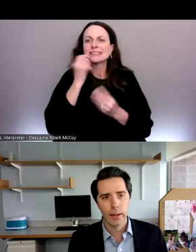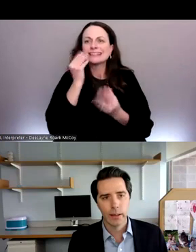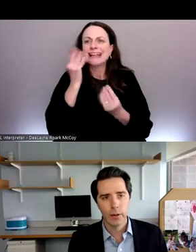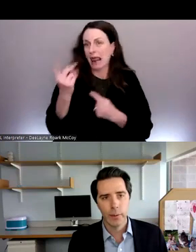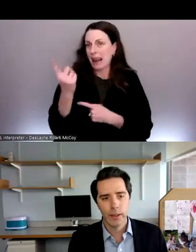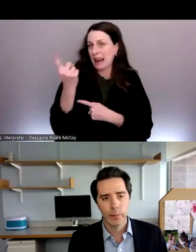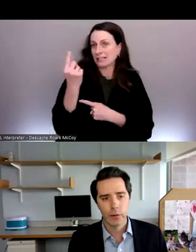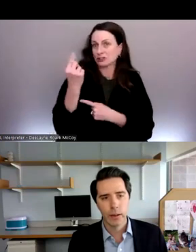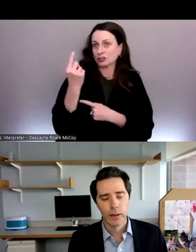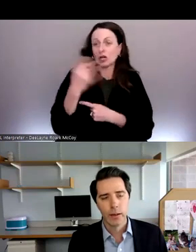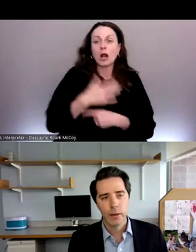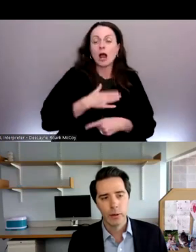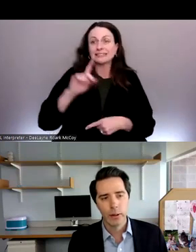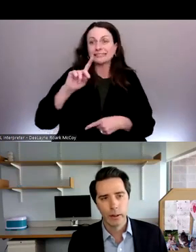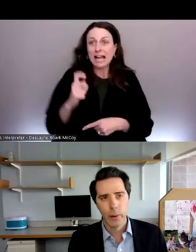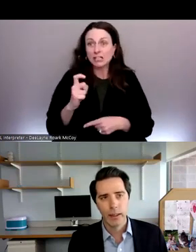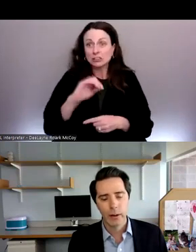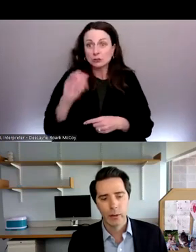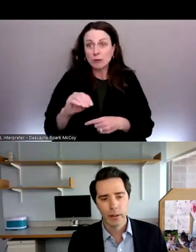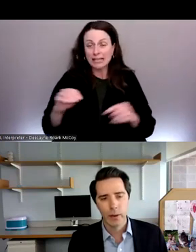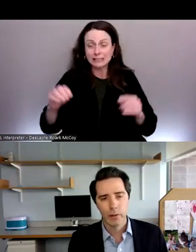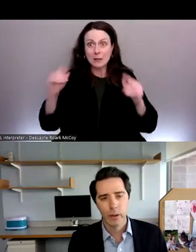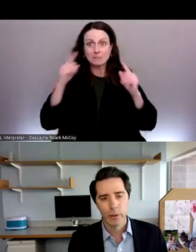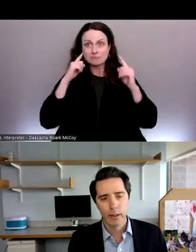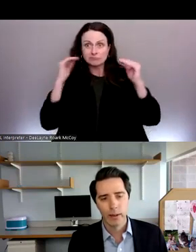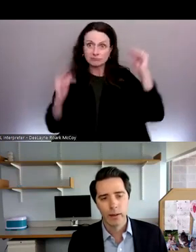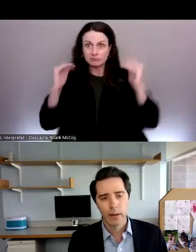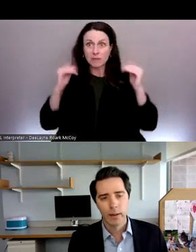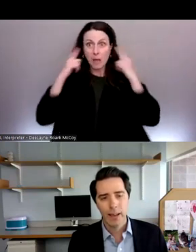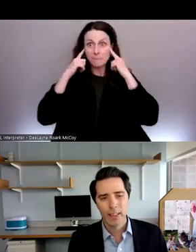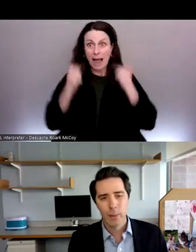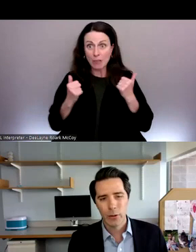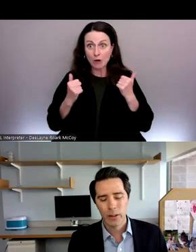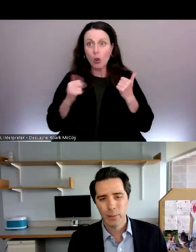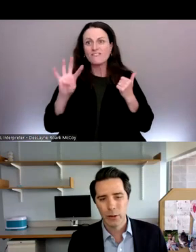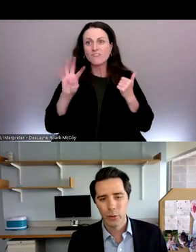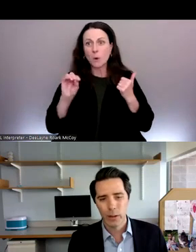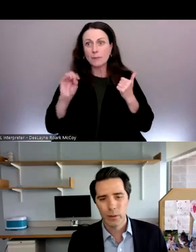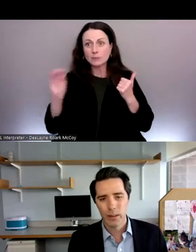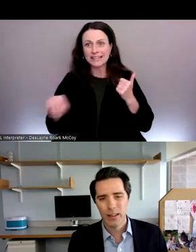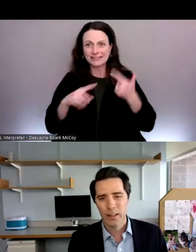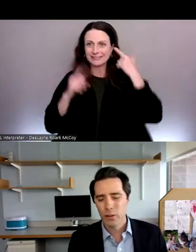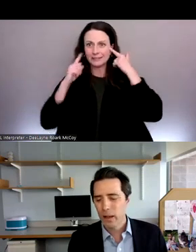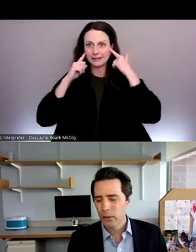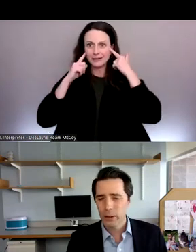diagnostic rate by symmetry if you look at bilateral it's about 40 percent